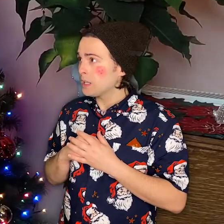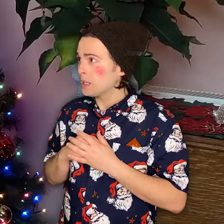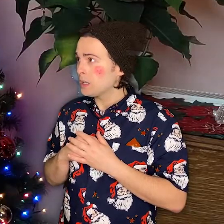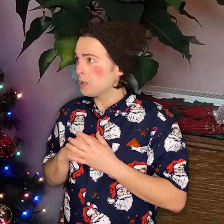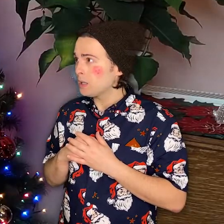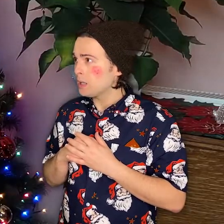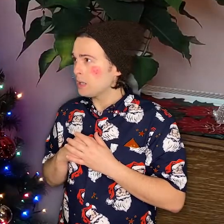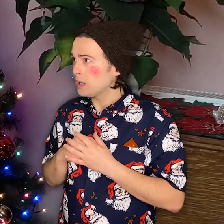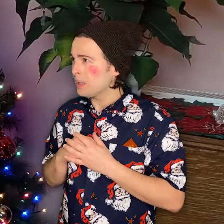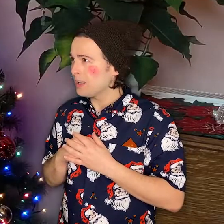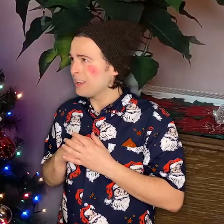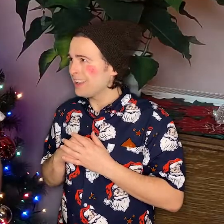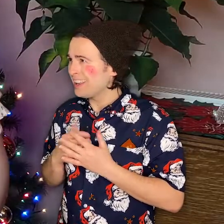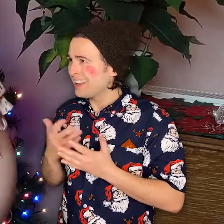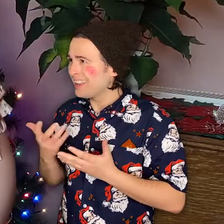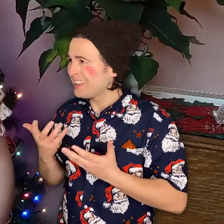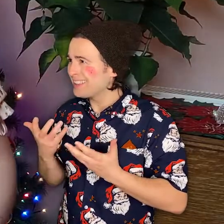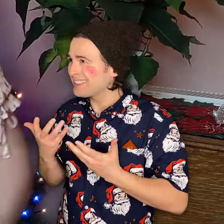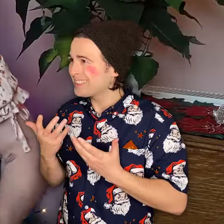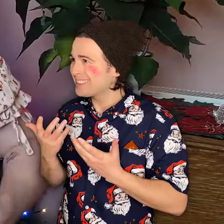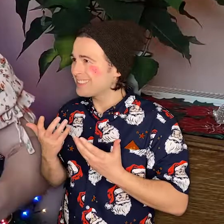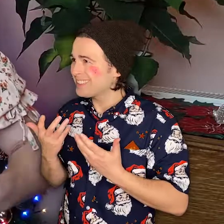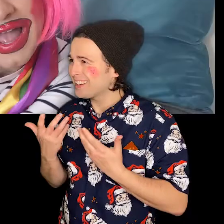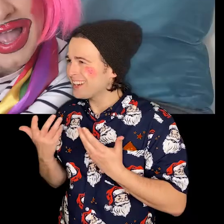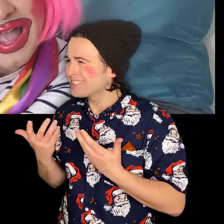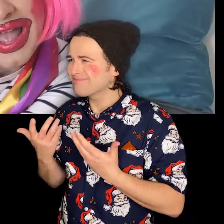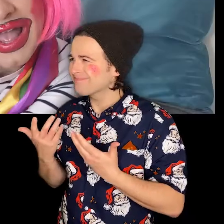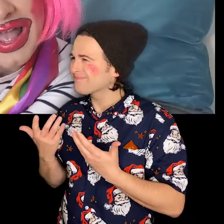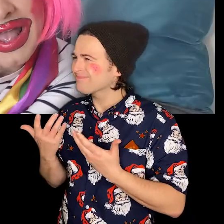Cinderella – You….seem like you’ve got a lovely personality